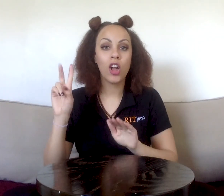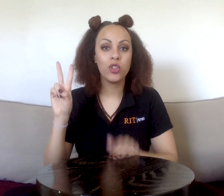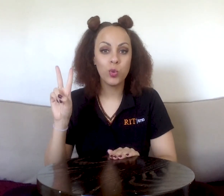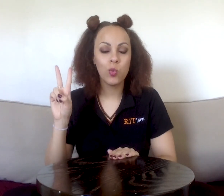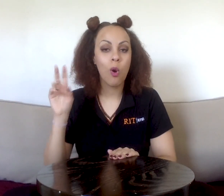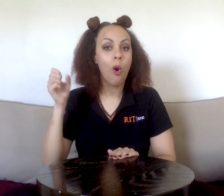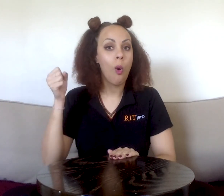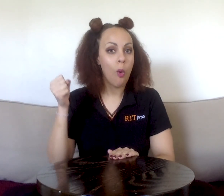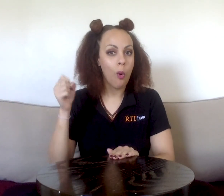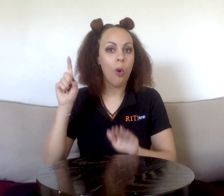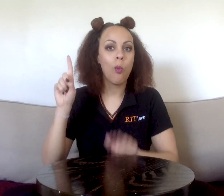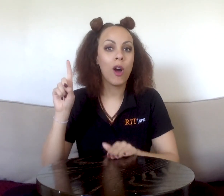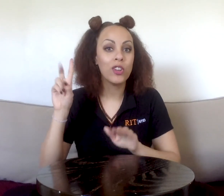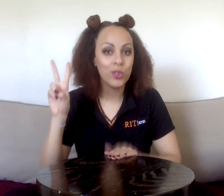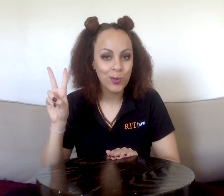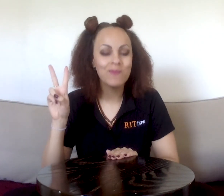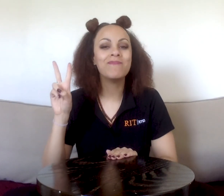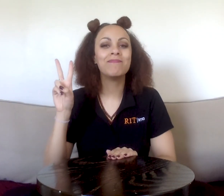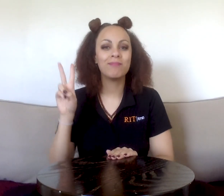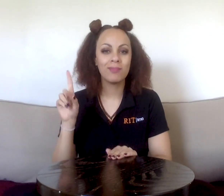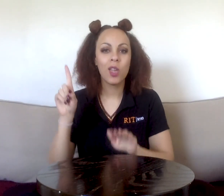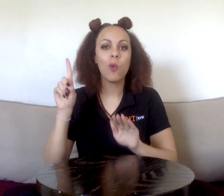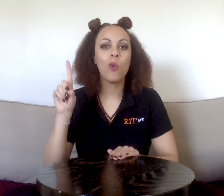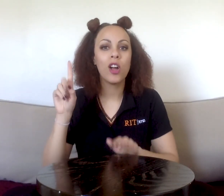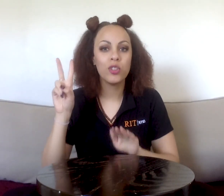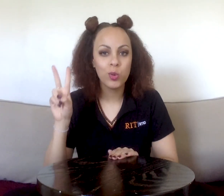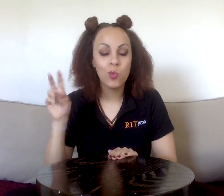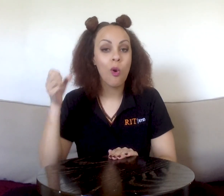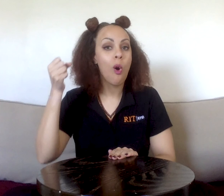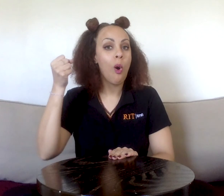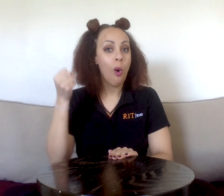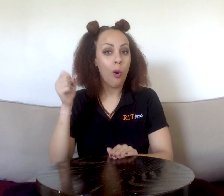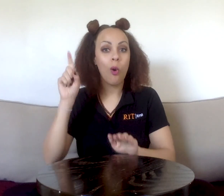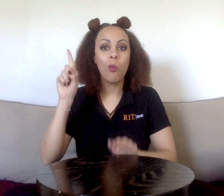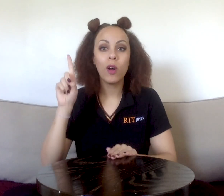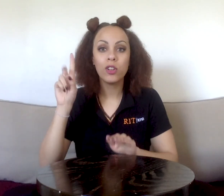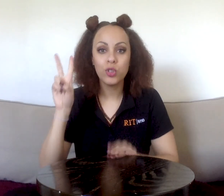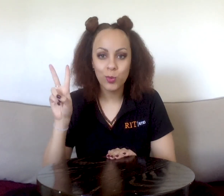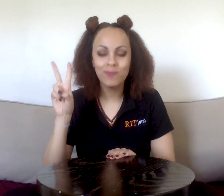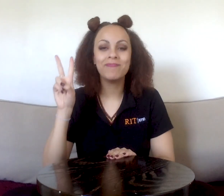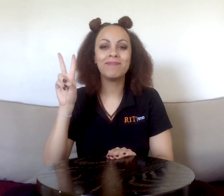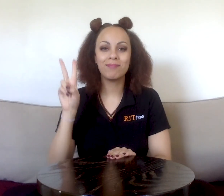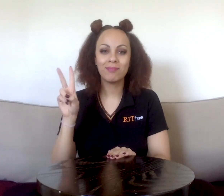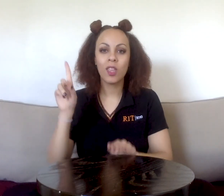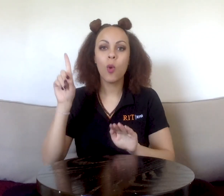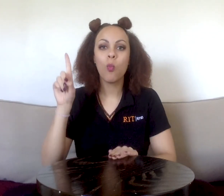One two hold one two. One two hold one two.